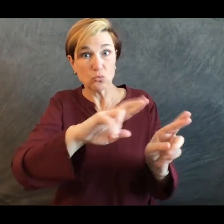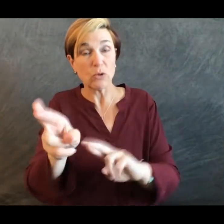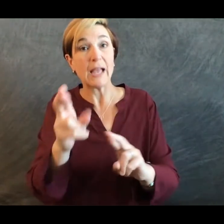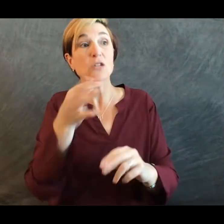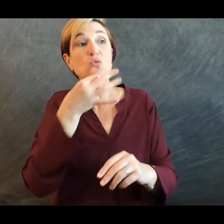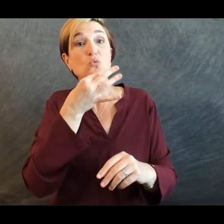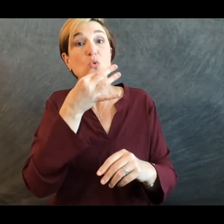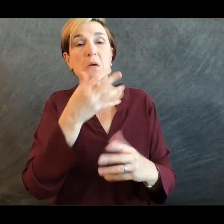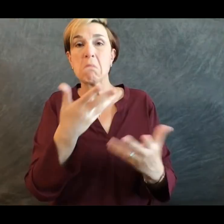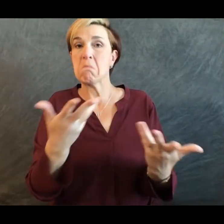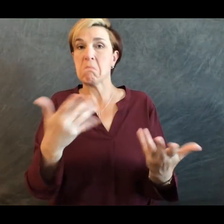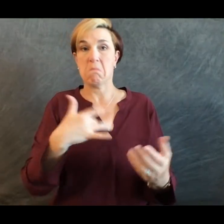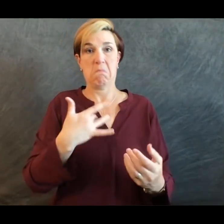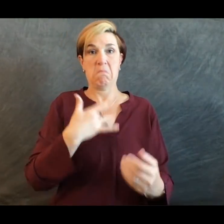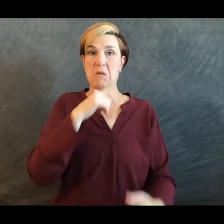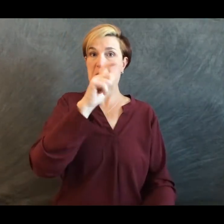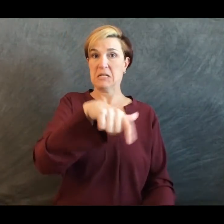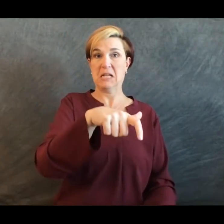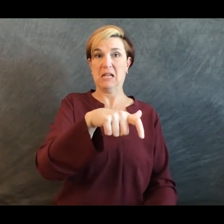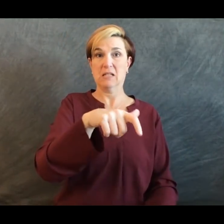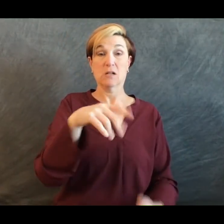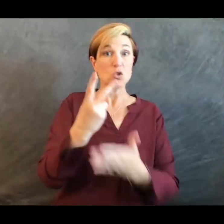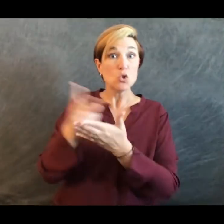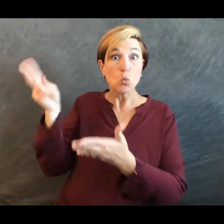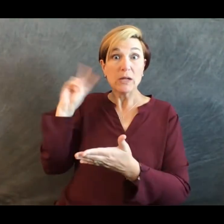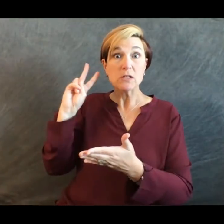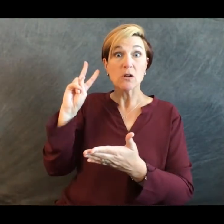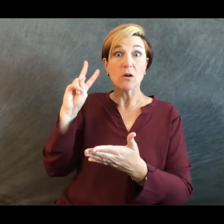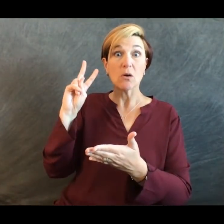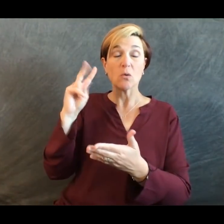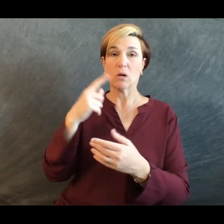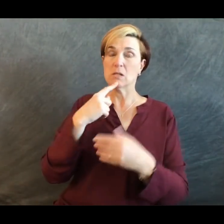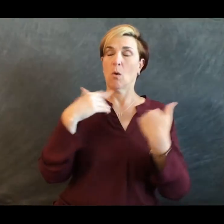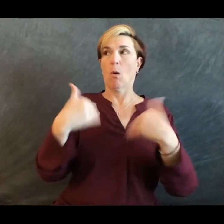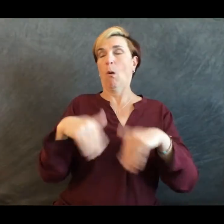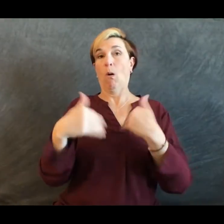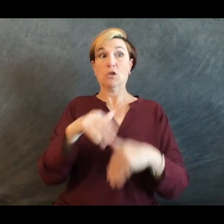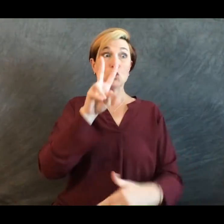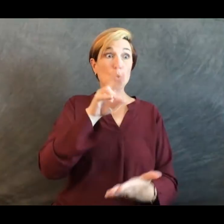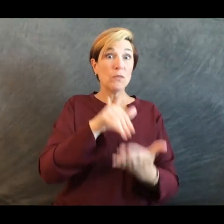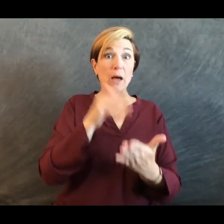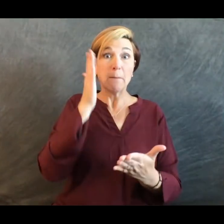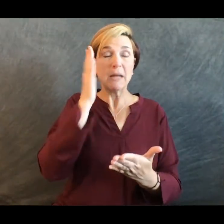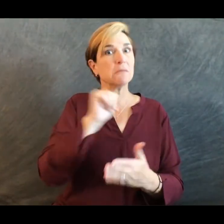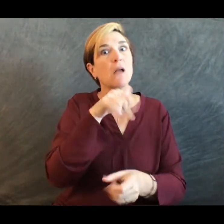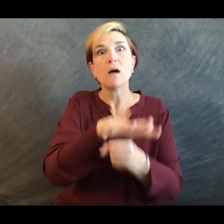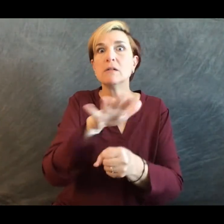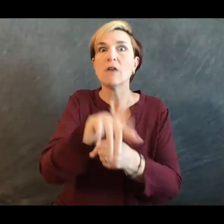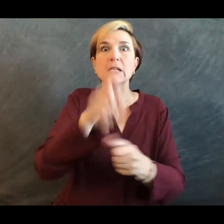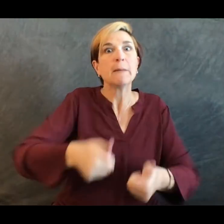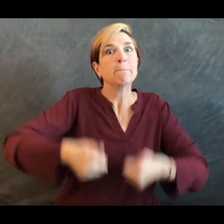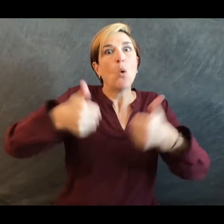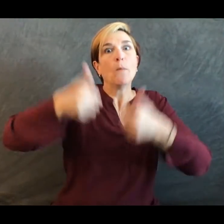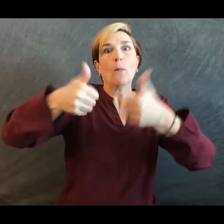gonna be nearly enough we're gonna have to build more but we wanted to wait to see and I'm glad we waited it just looks like they're doing really well